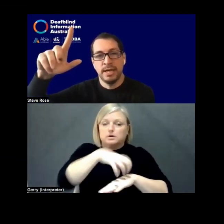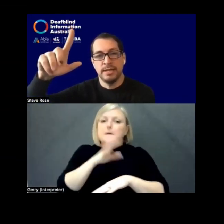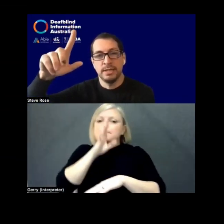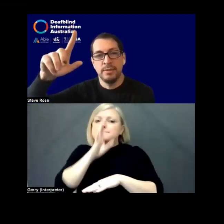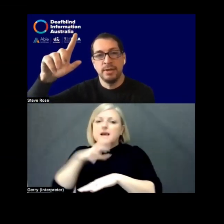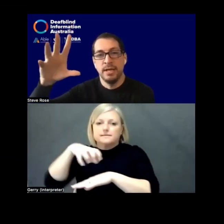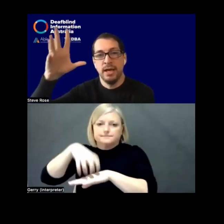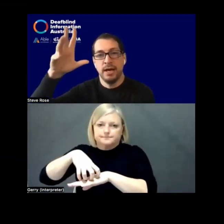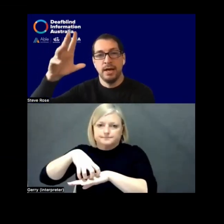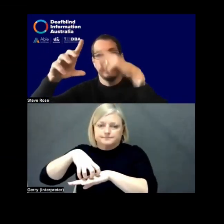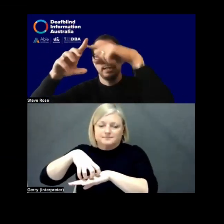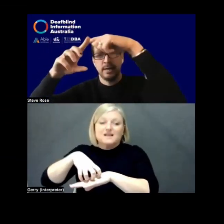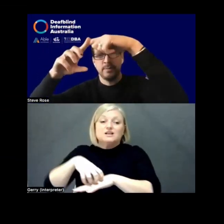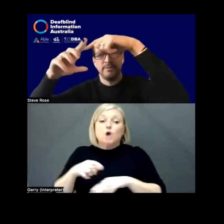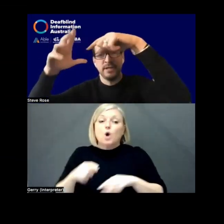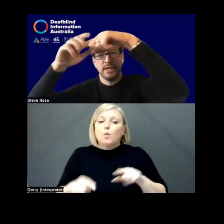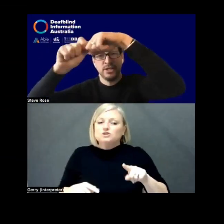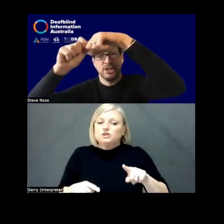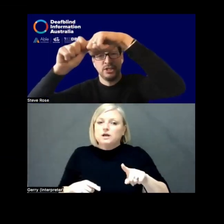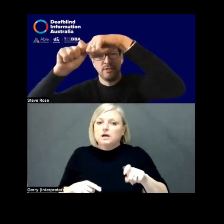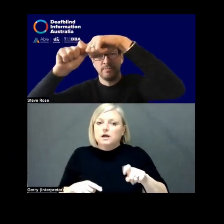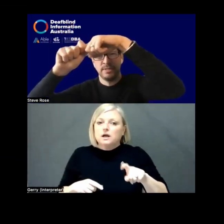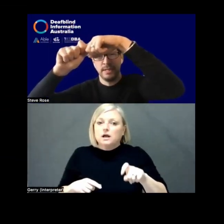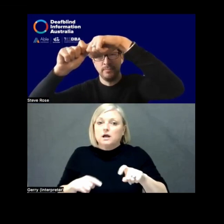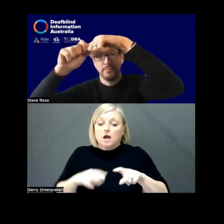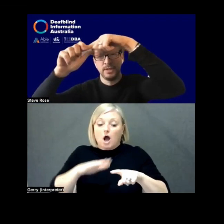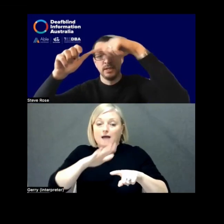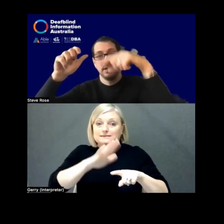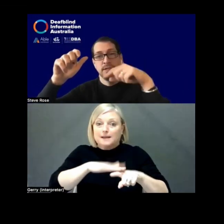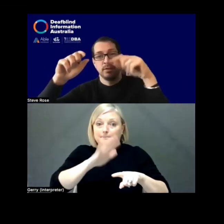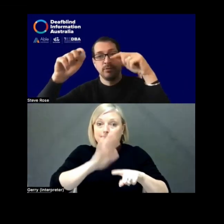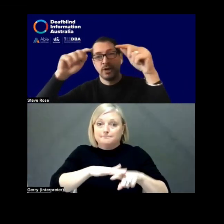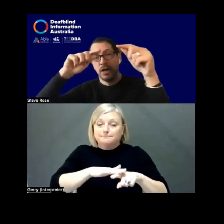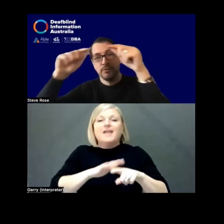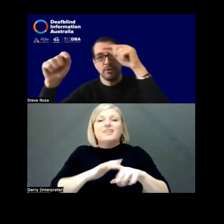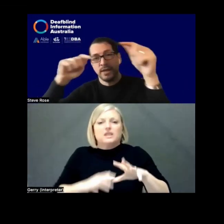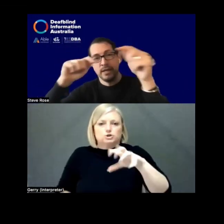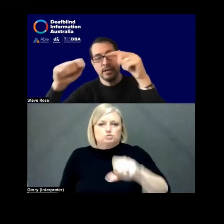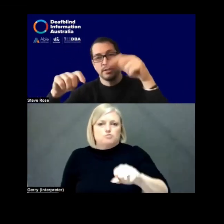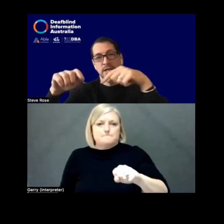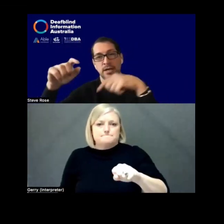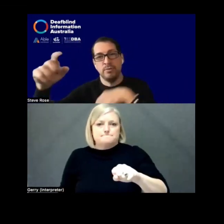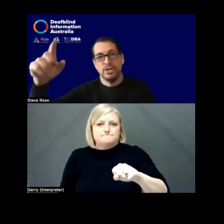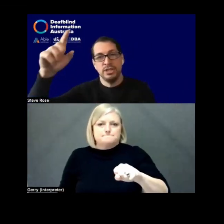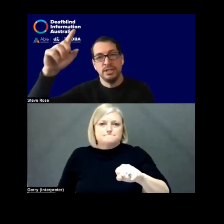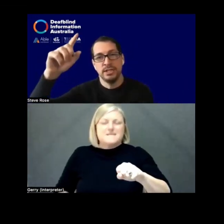her hand up and I tap her finger and she grabs it. So we have that little turn where she's